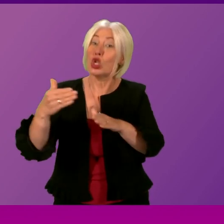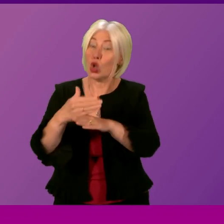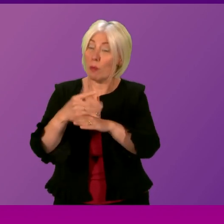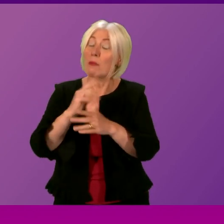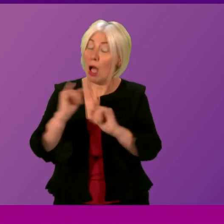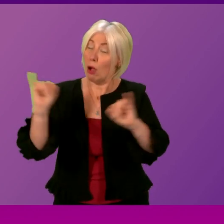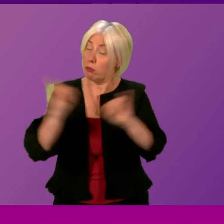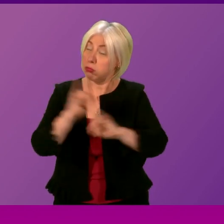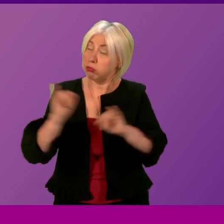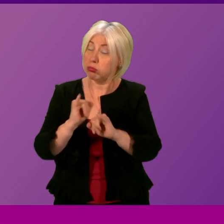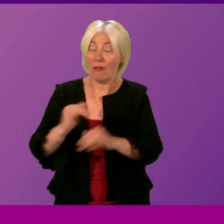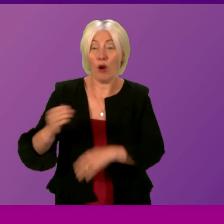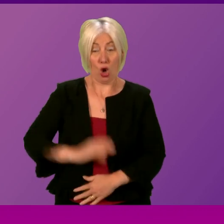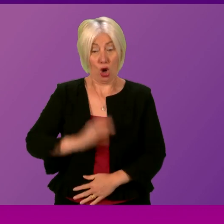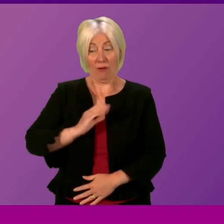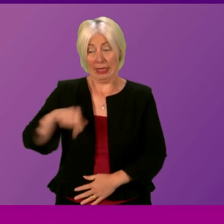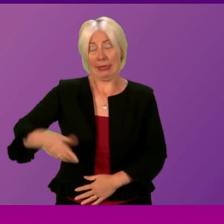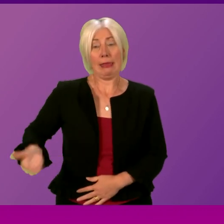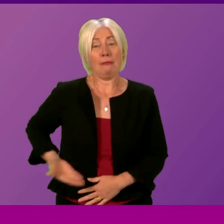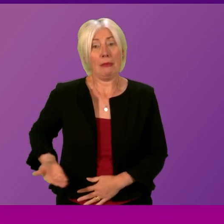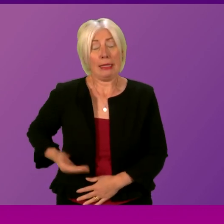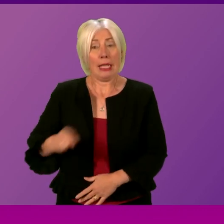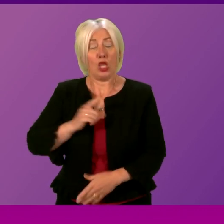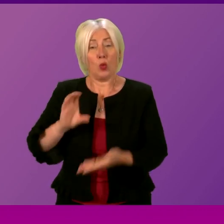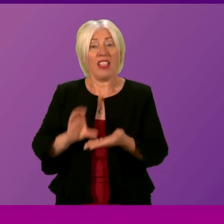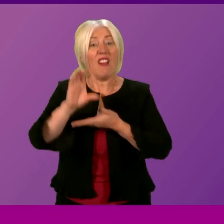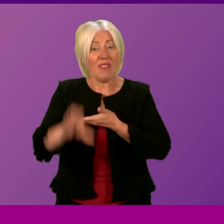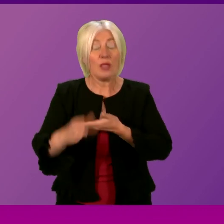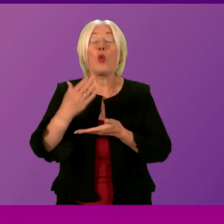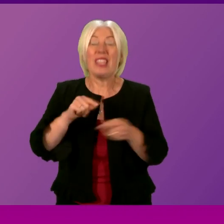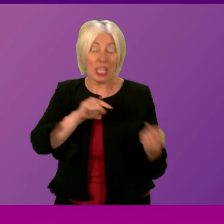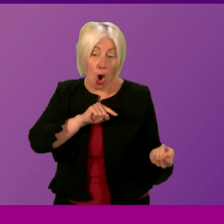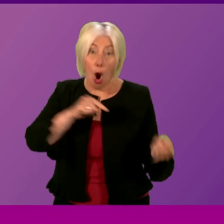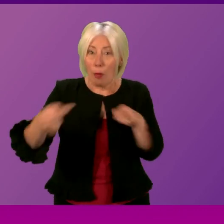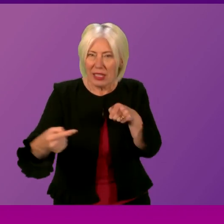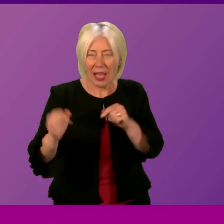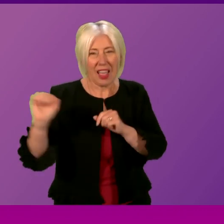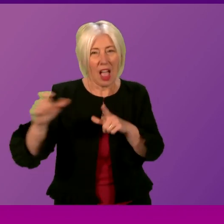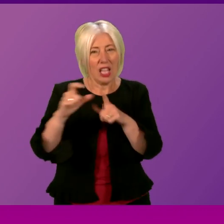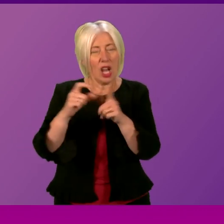business confidence and investment – and we need exactly the opposite”. When is Douglas Ross going to grow a backbone